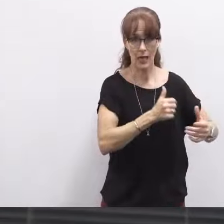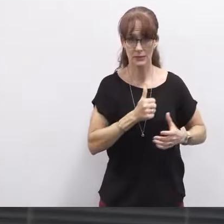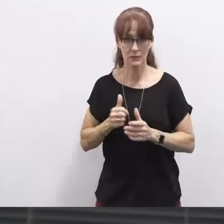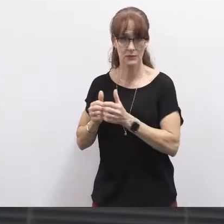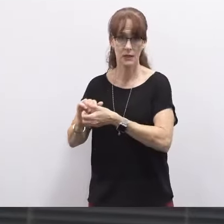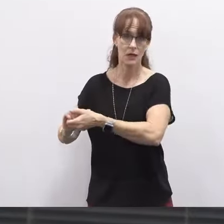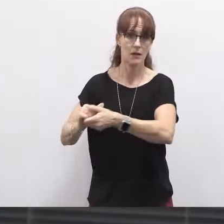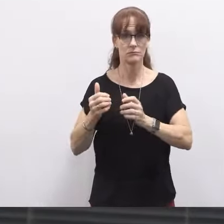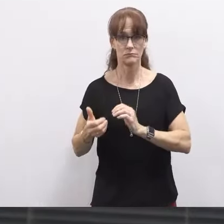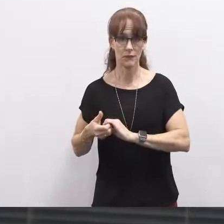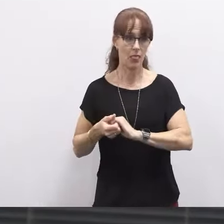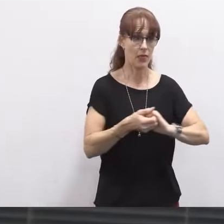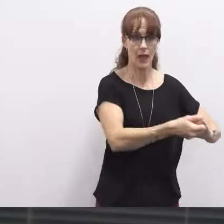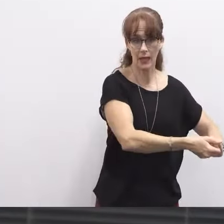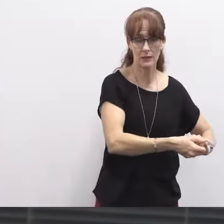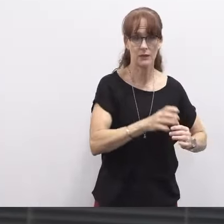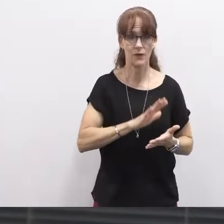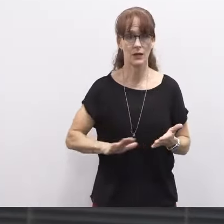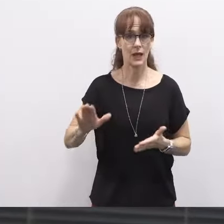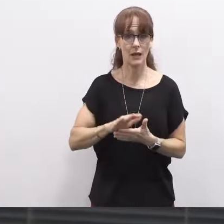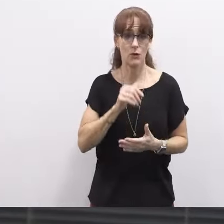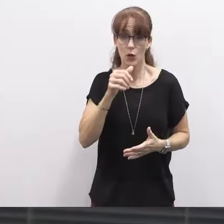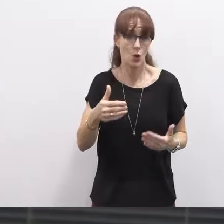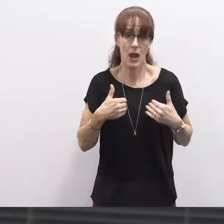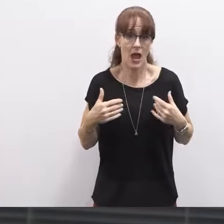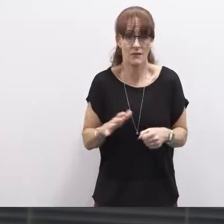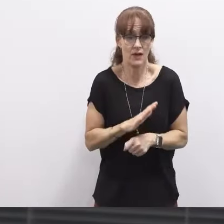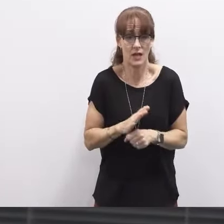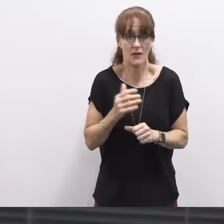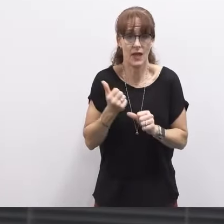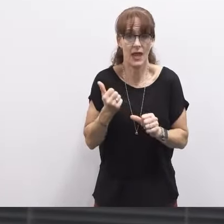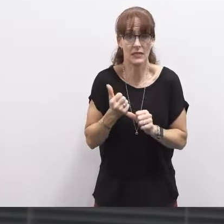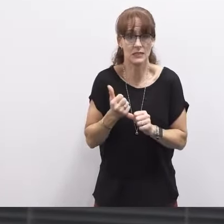across that campus because we do not have enough aides